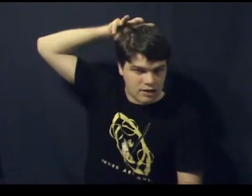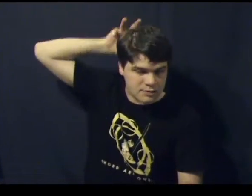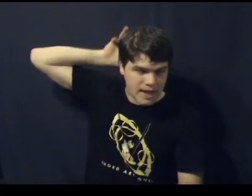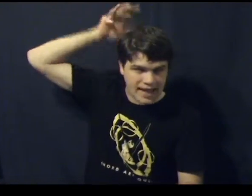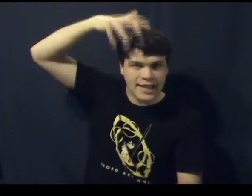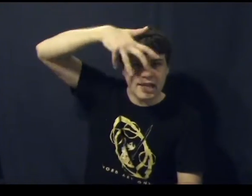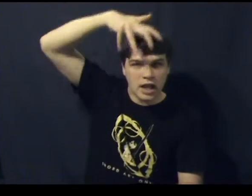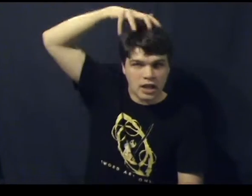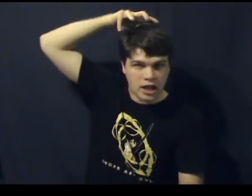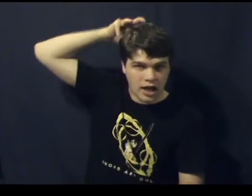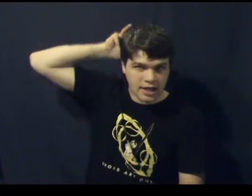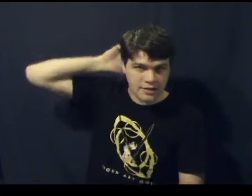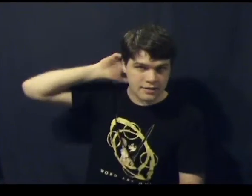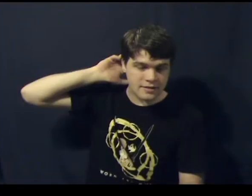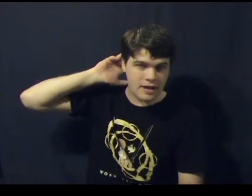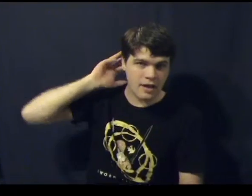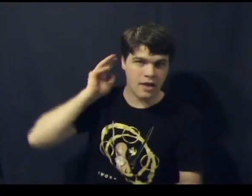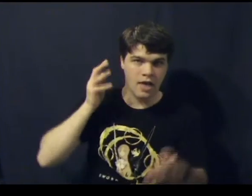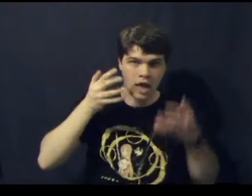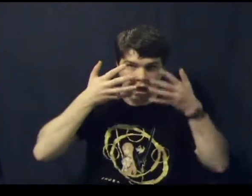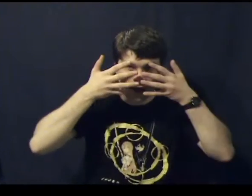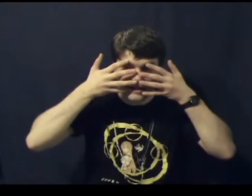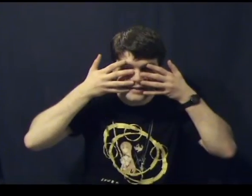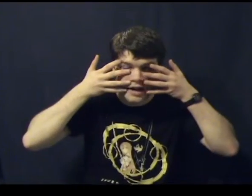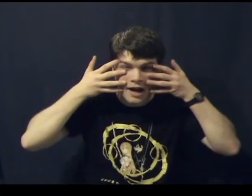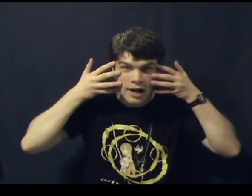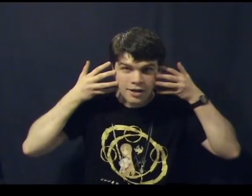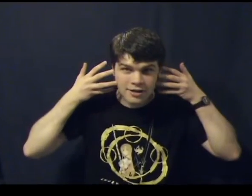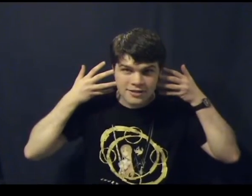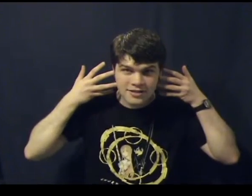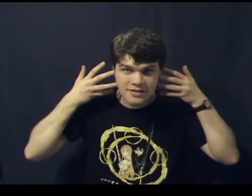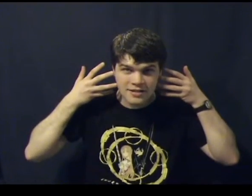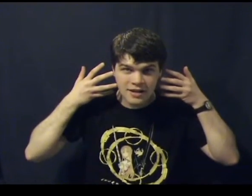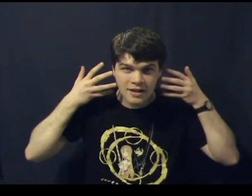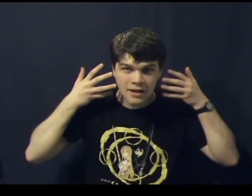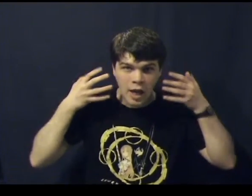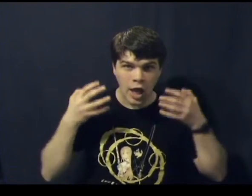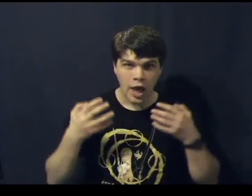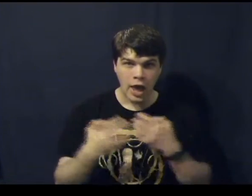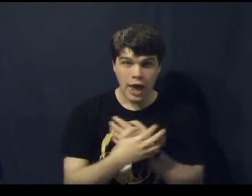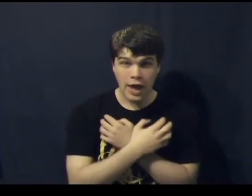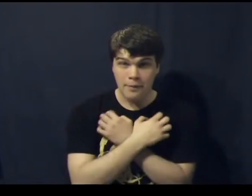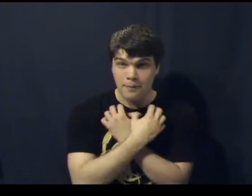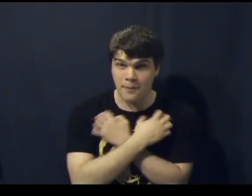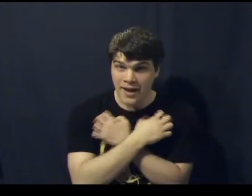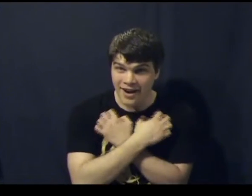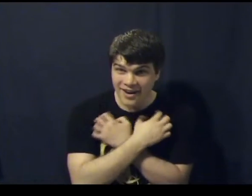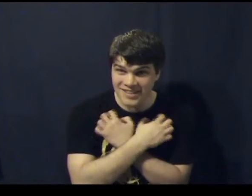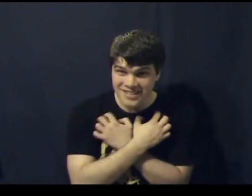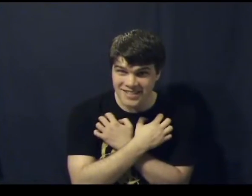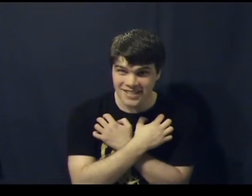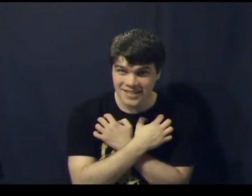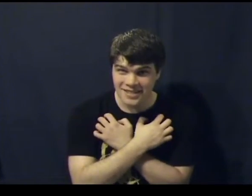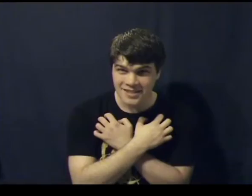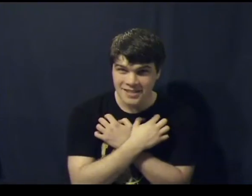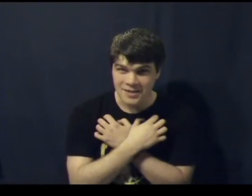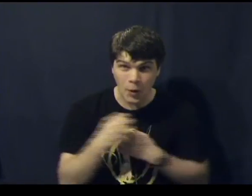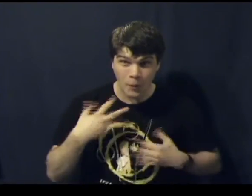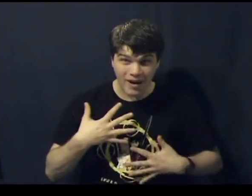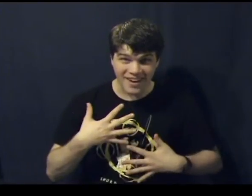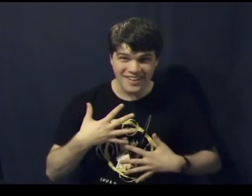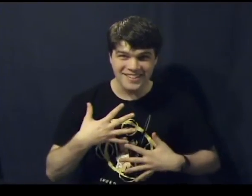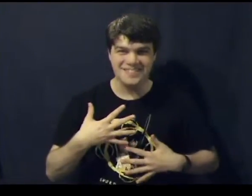that goes back. Lions and tigers and bears. Oh my!